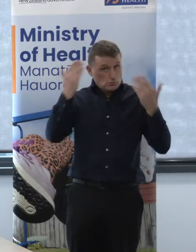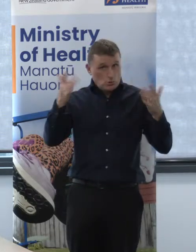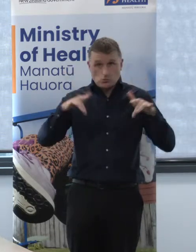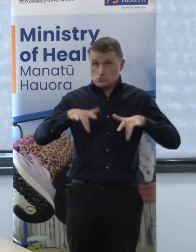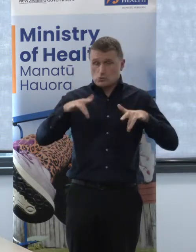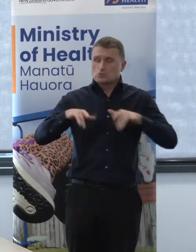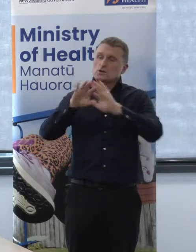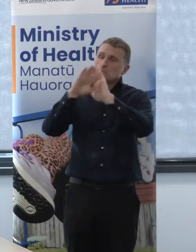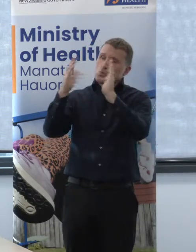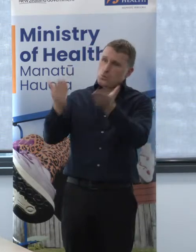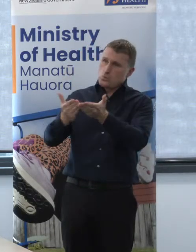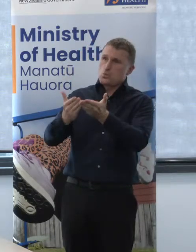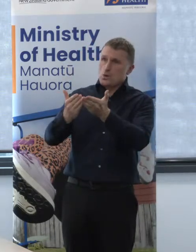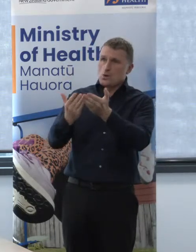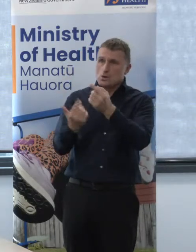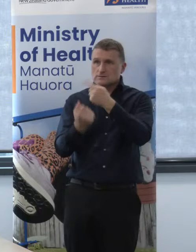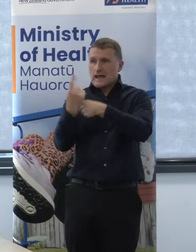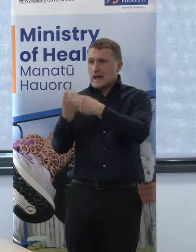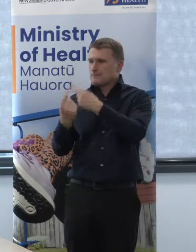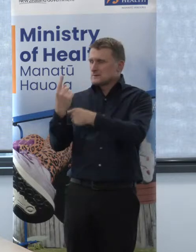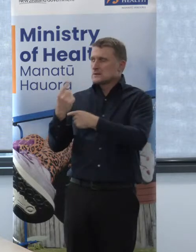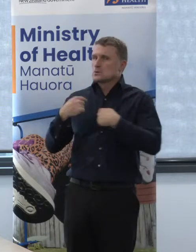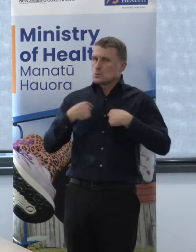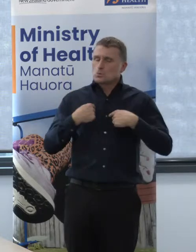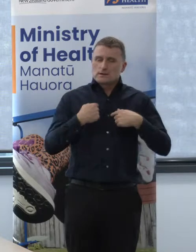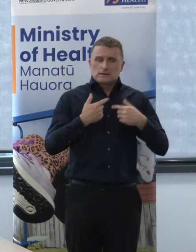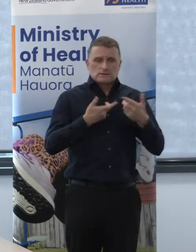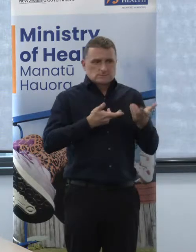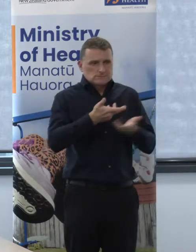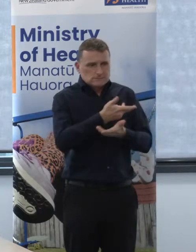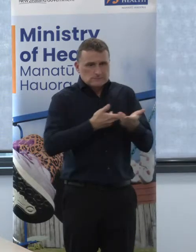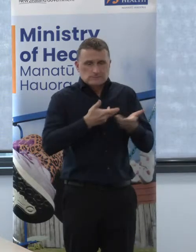are learning these things pretty much at the same time as everybody else.